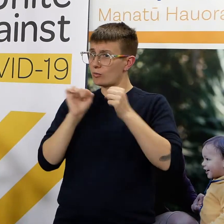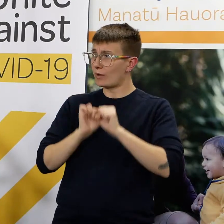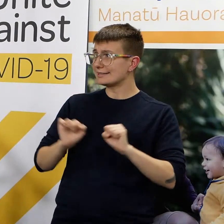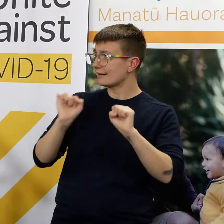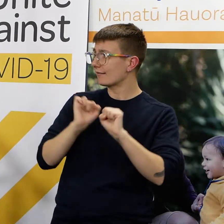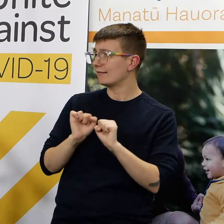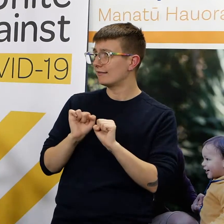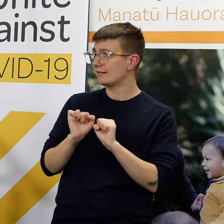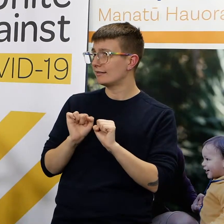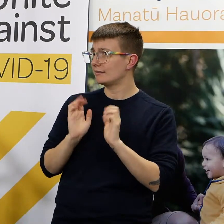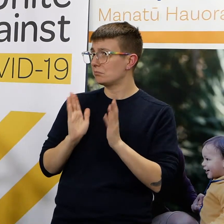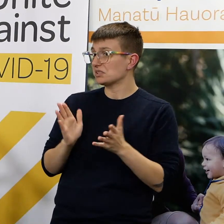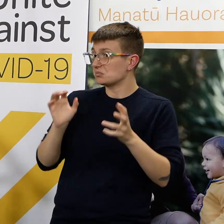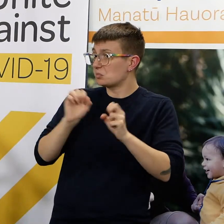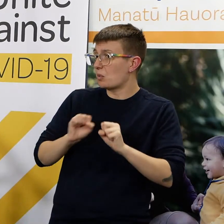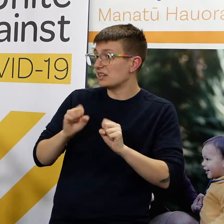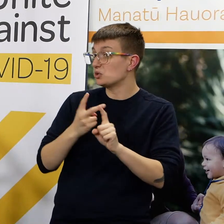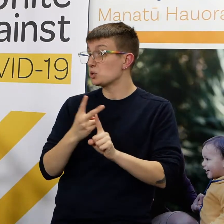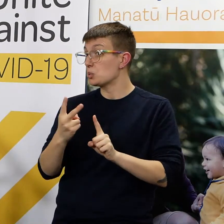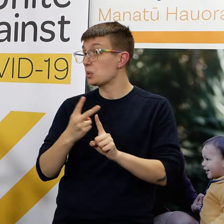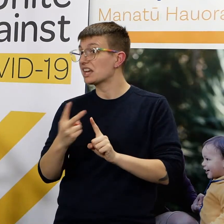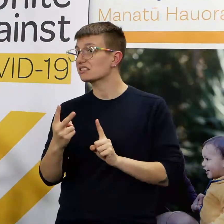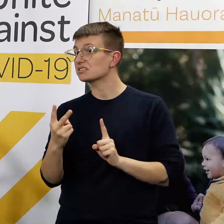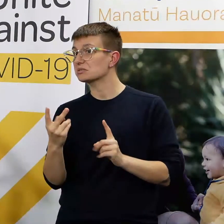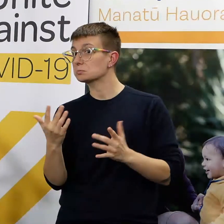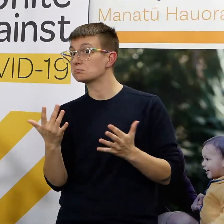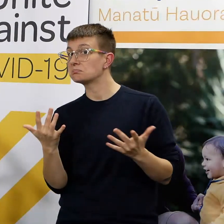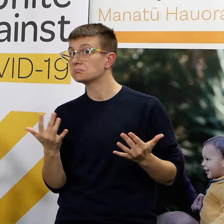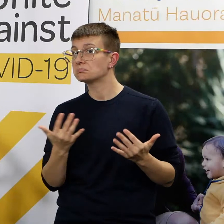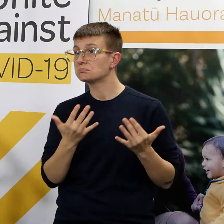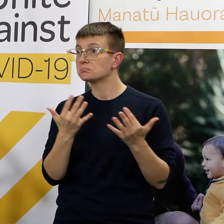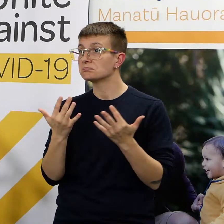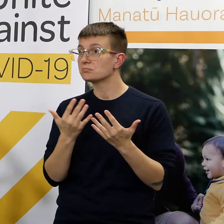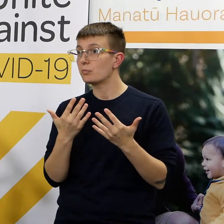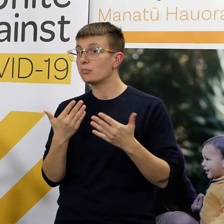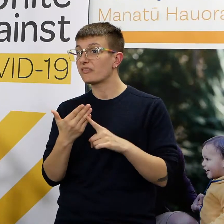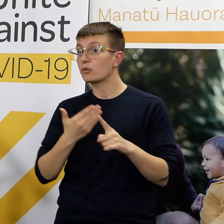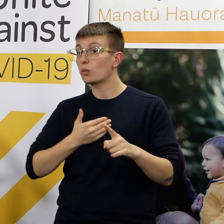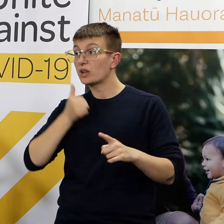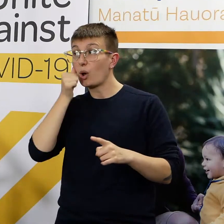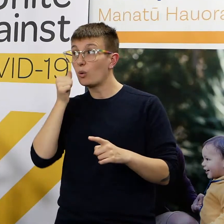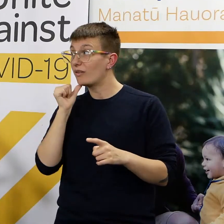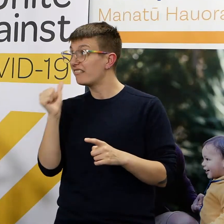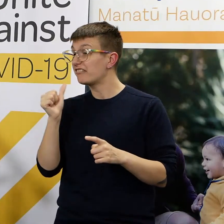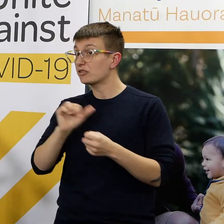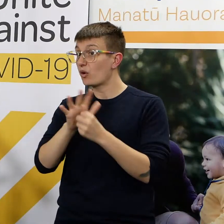period to see if any others have been infected? Well the testing will help us there.